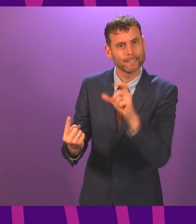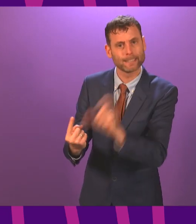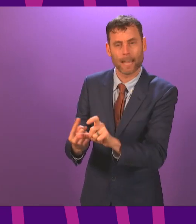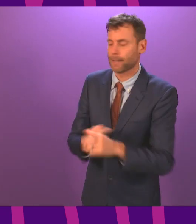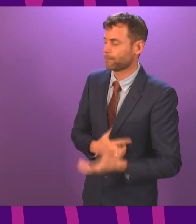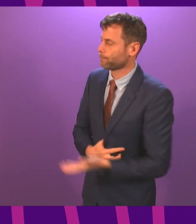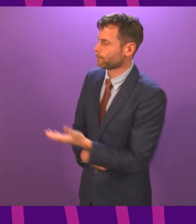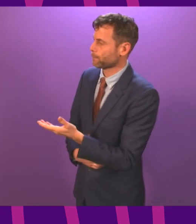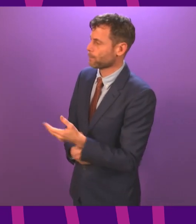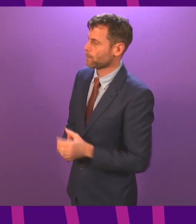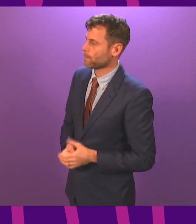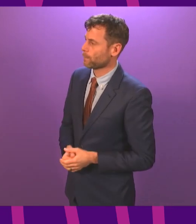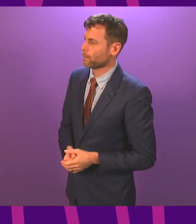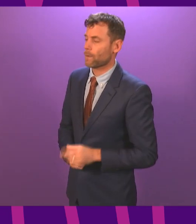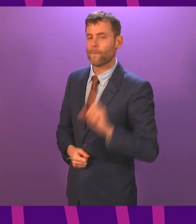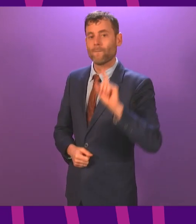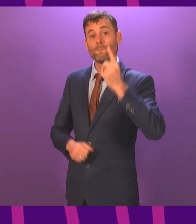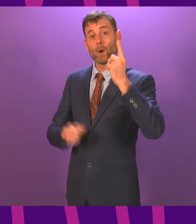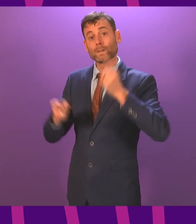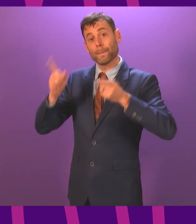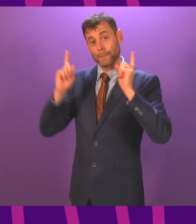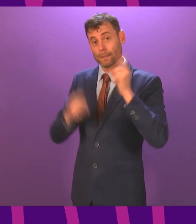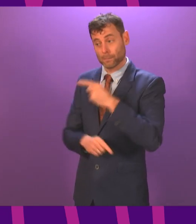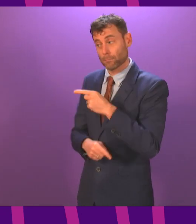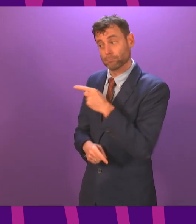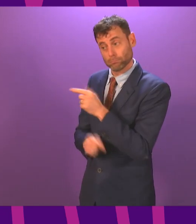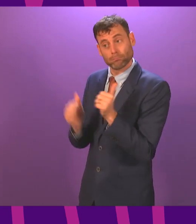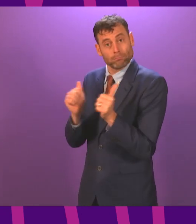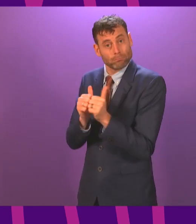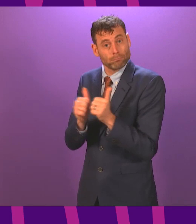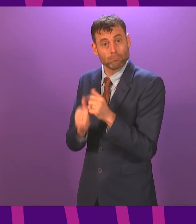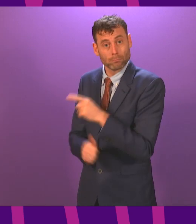Mike Rumbles (North East Scotland) (LD): Does the First Minister accept that she could